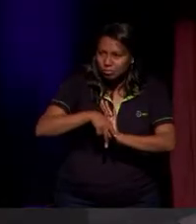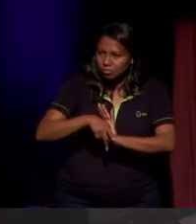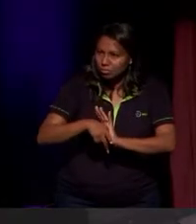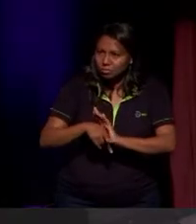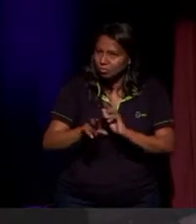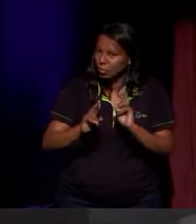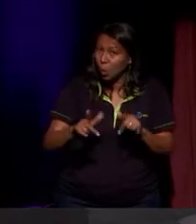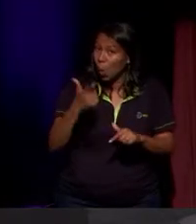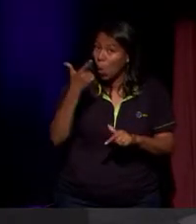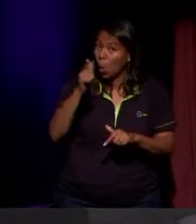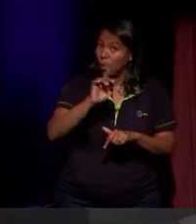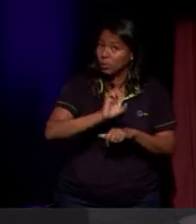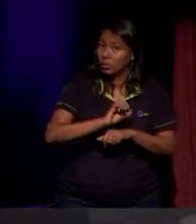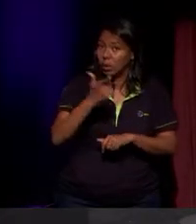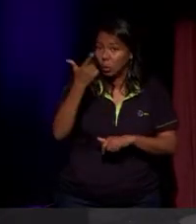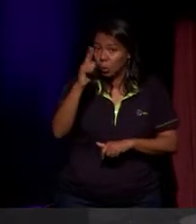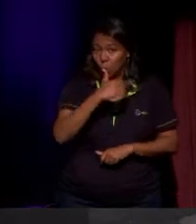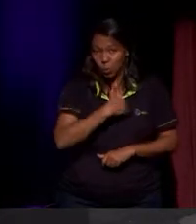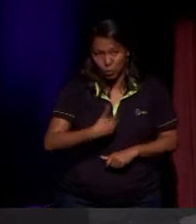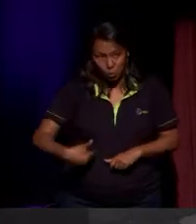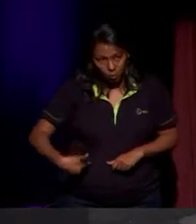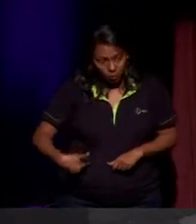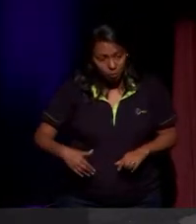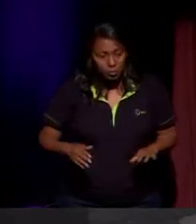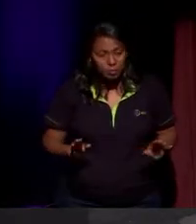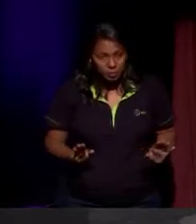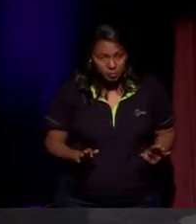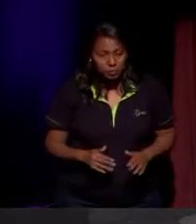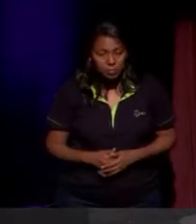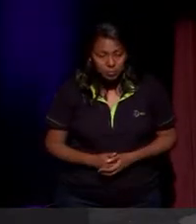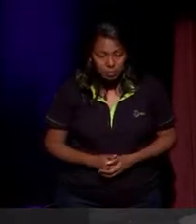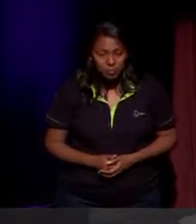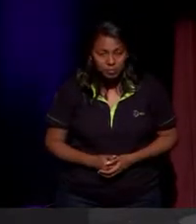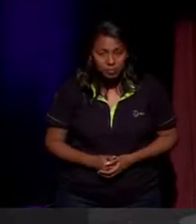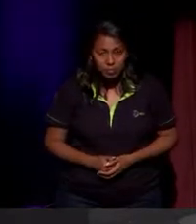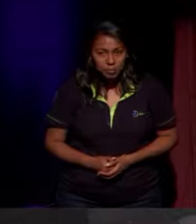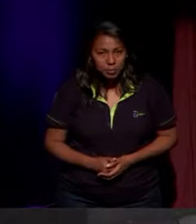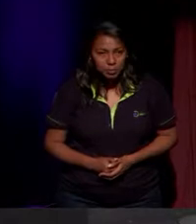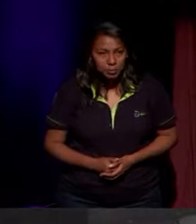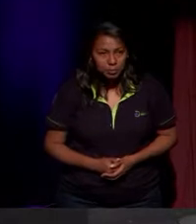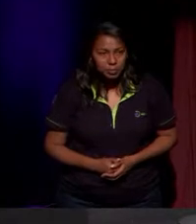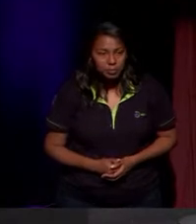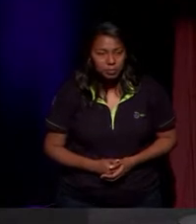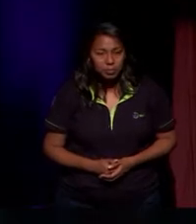it's something I put up with some restrictions